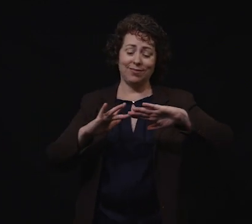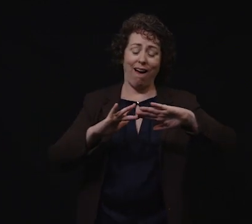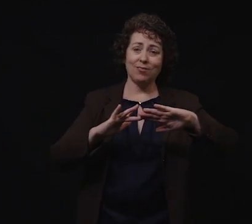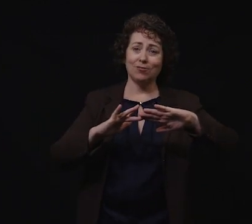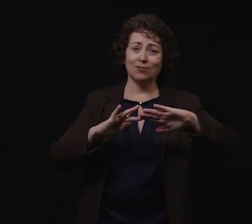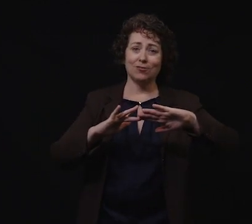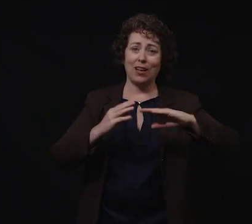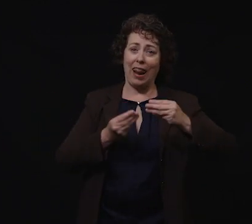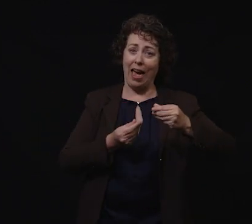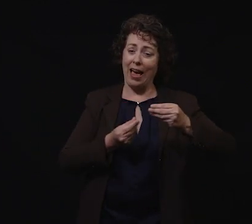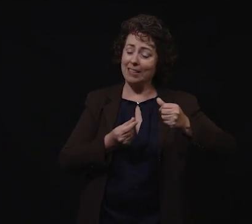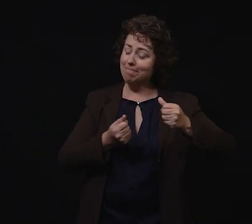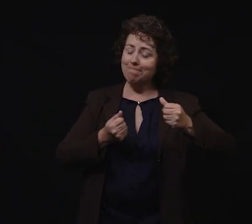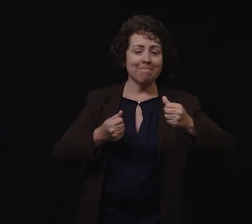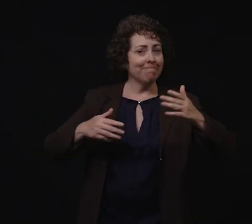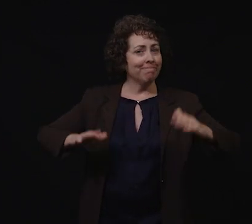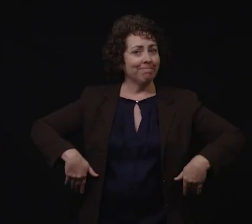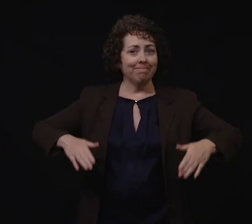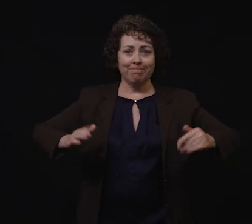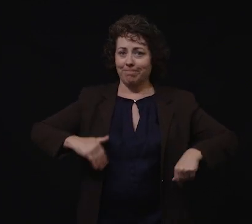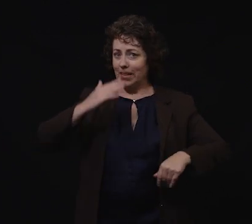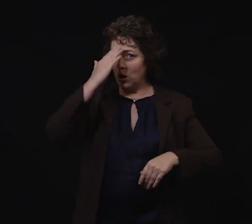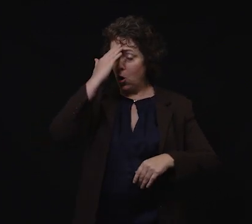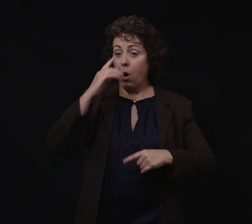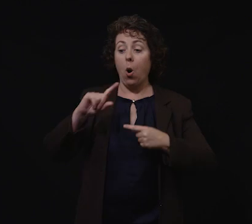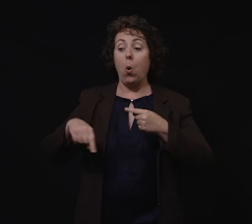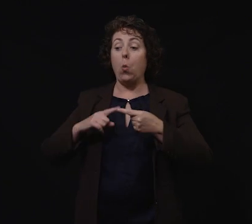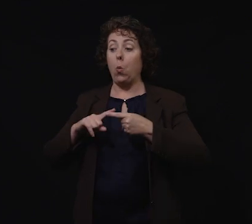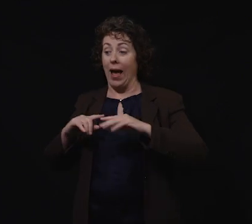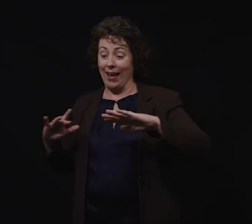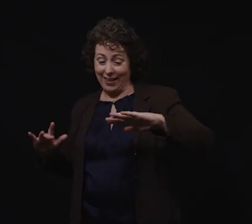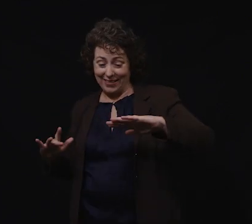direction and impact that the storm will take when it is land and